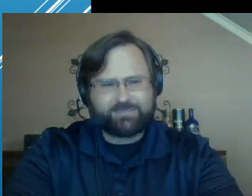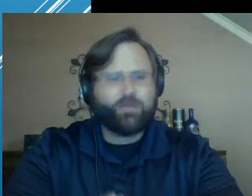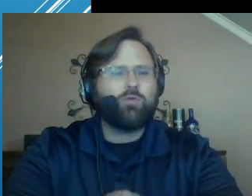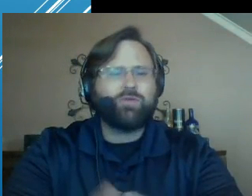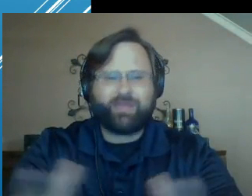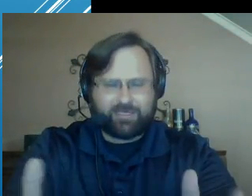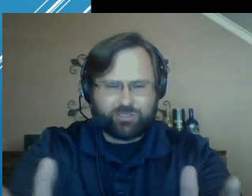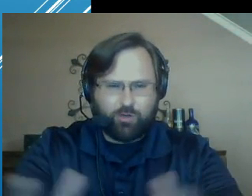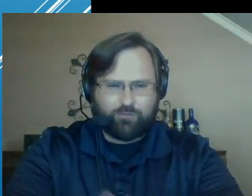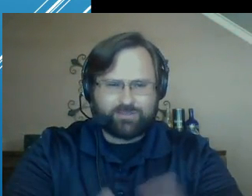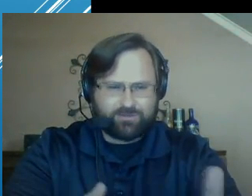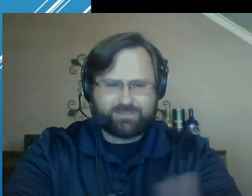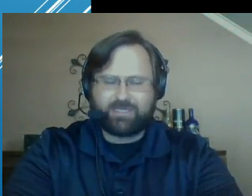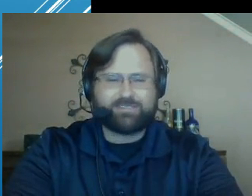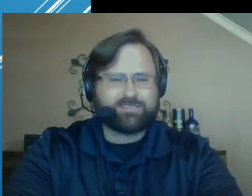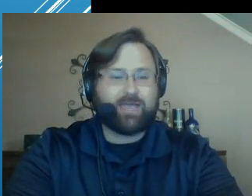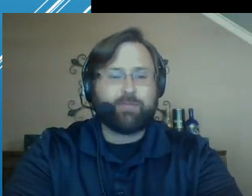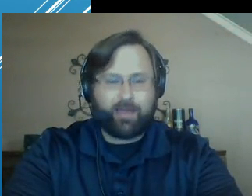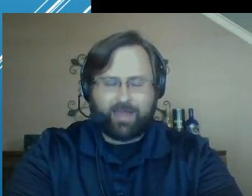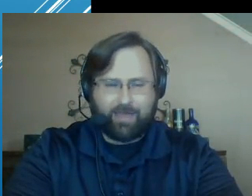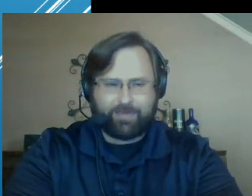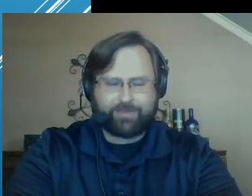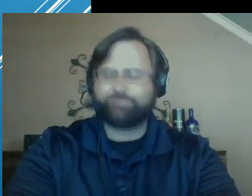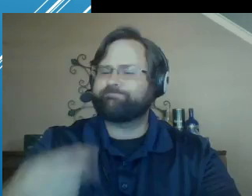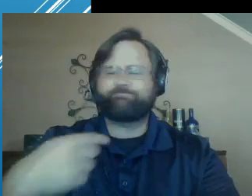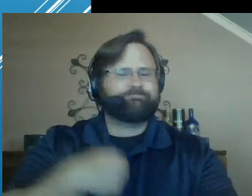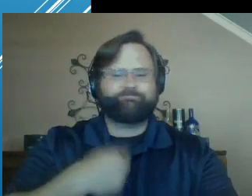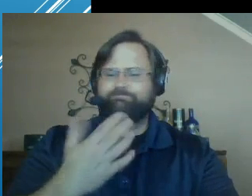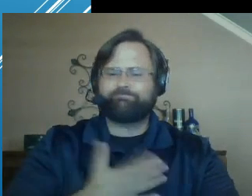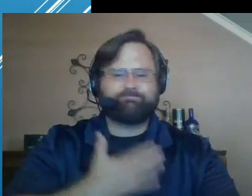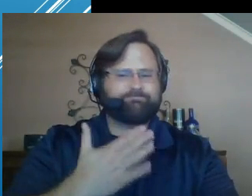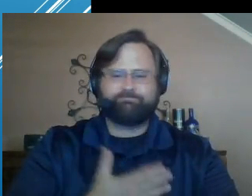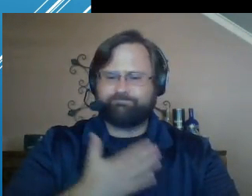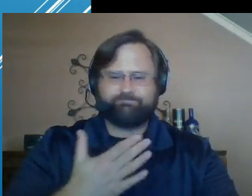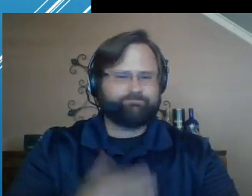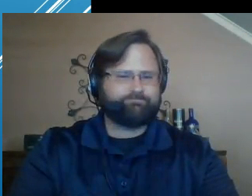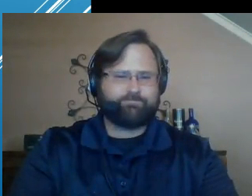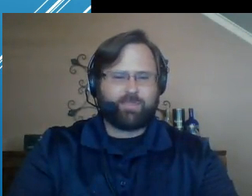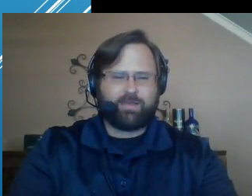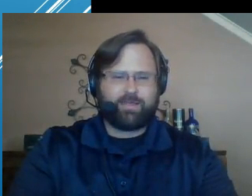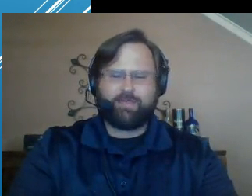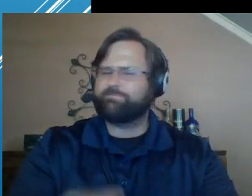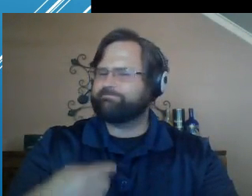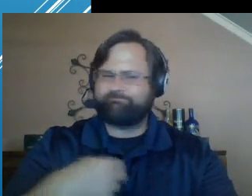with a negation over it so the sentences i am not happy and again